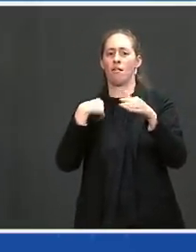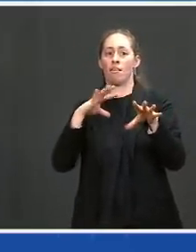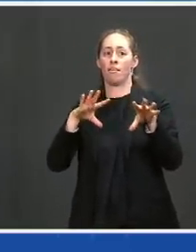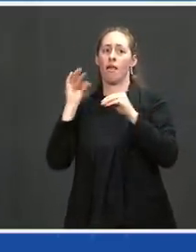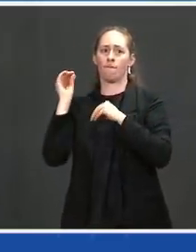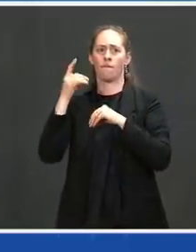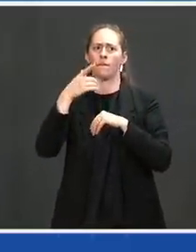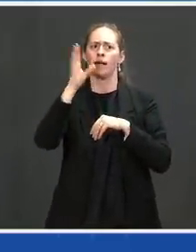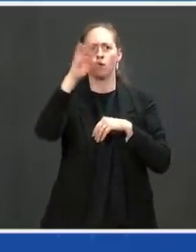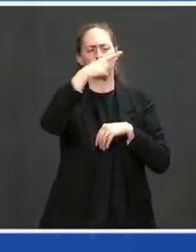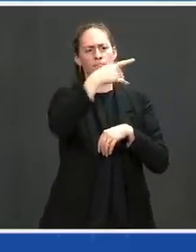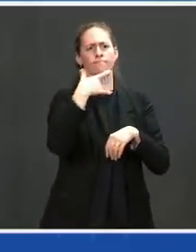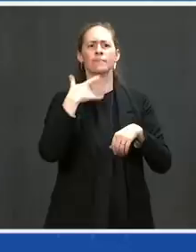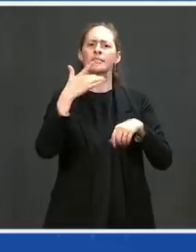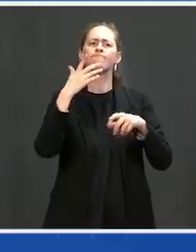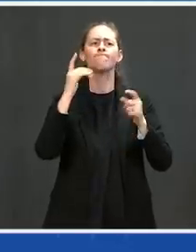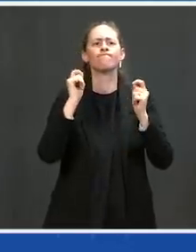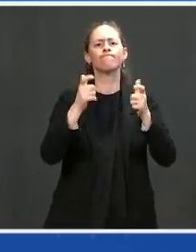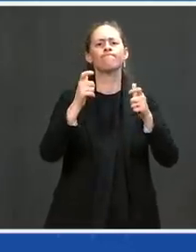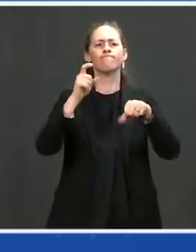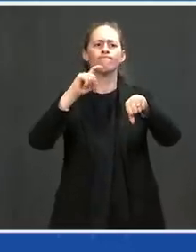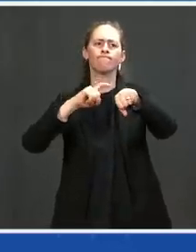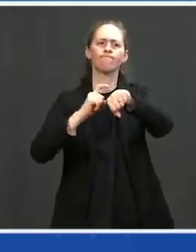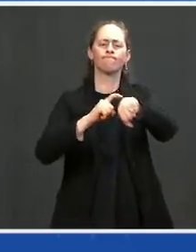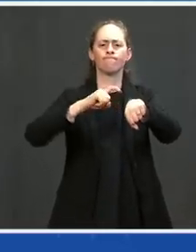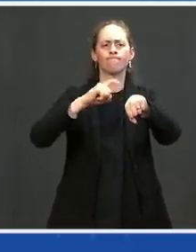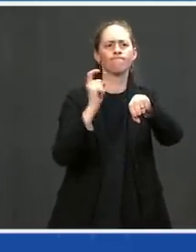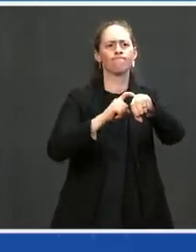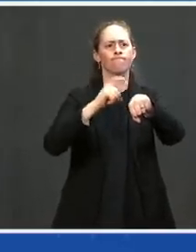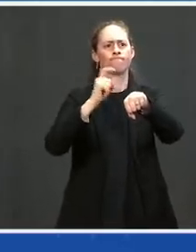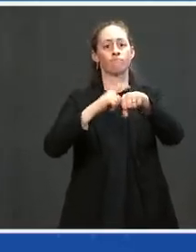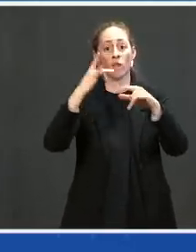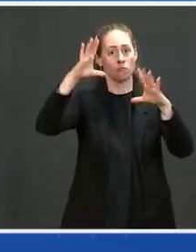because President Obama and the Chinese President Hu